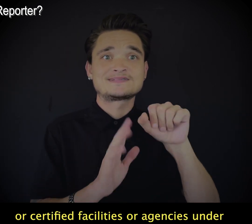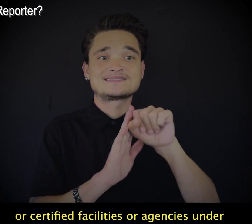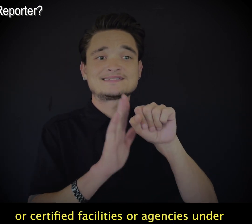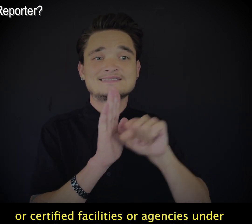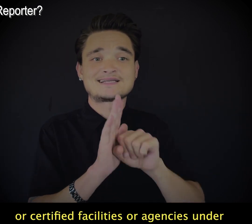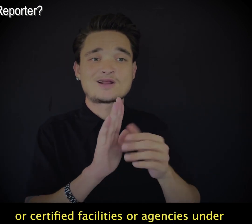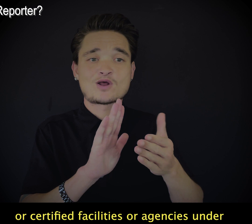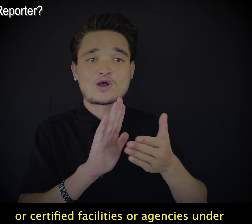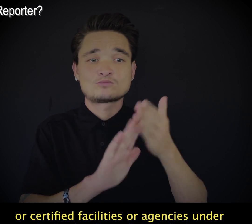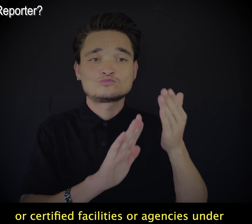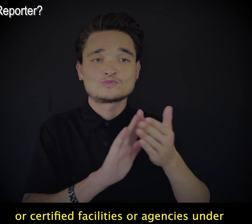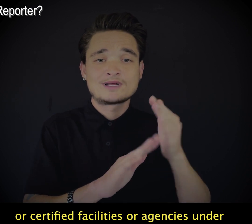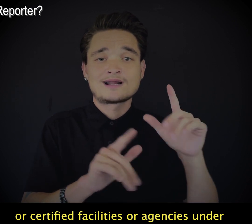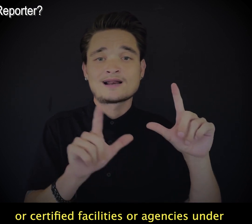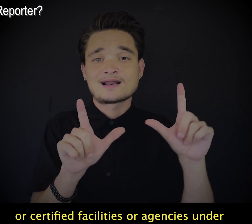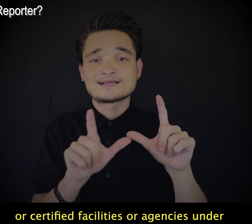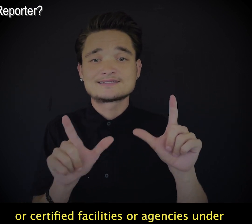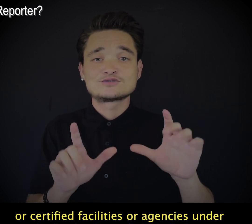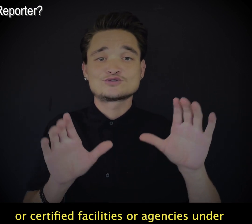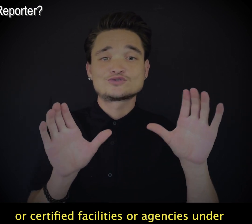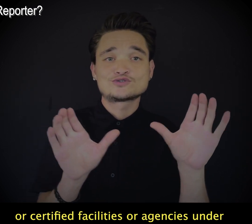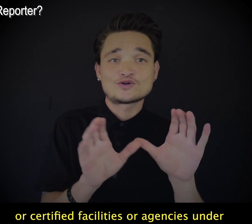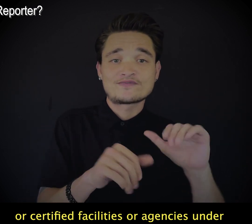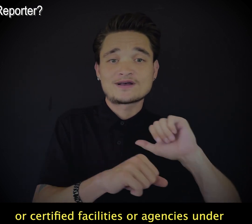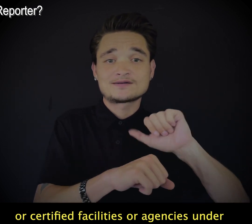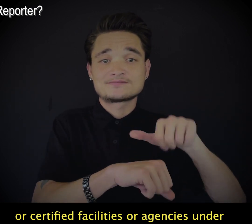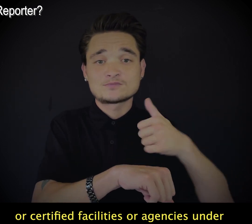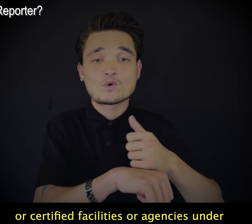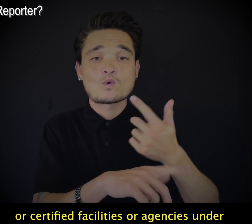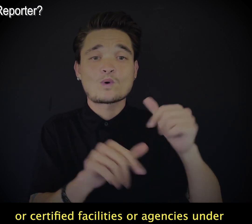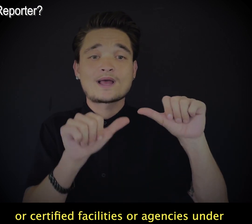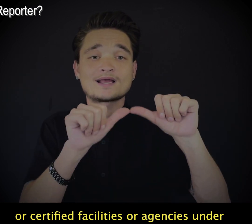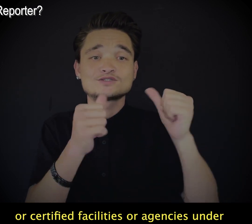or certified facilities or agencies under the Justice Center’s jurisdiction.